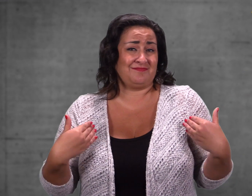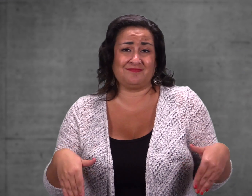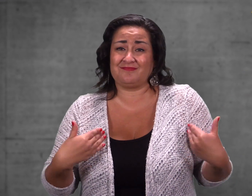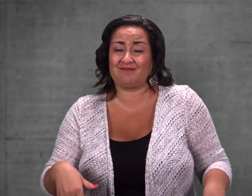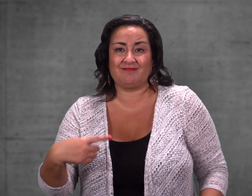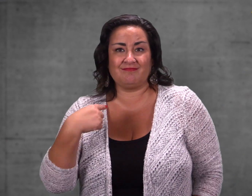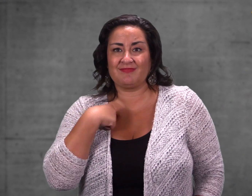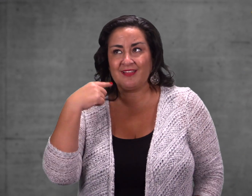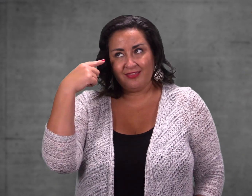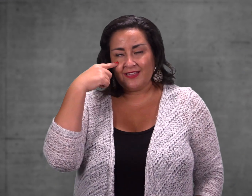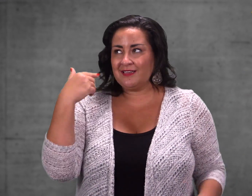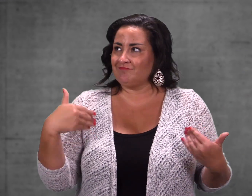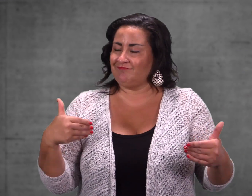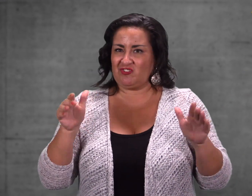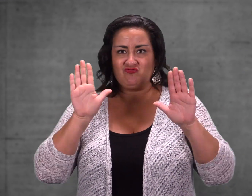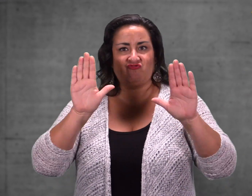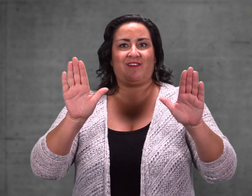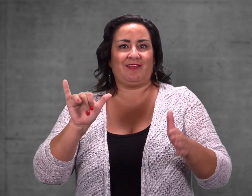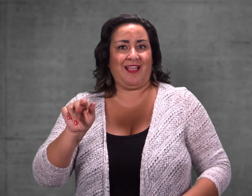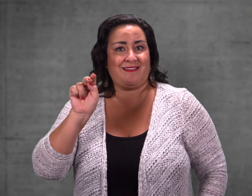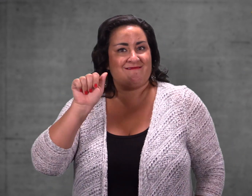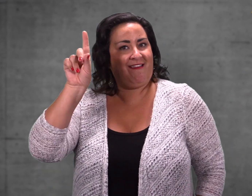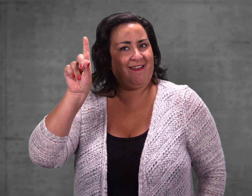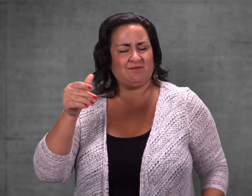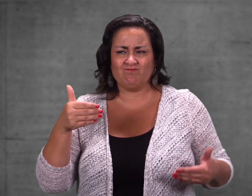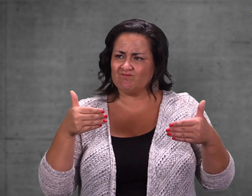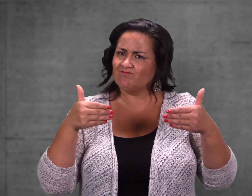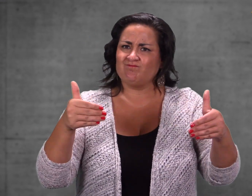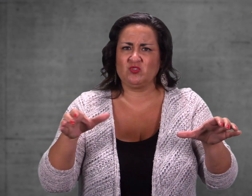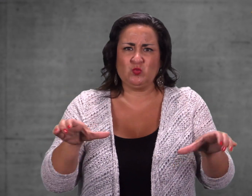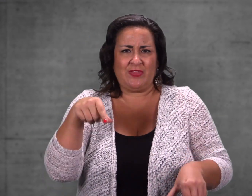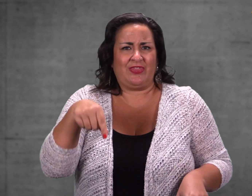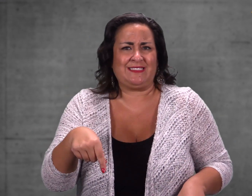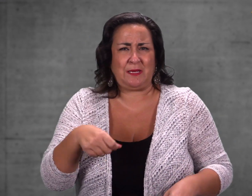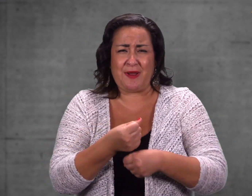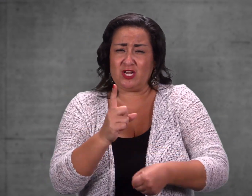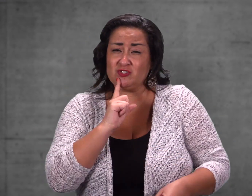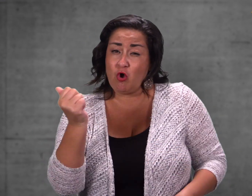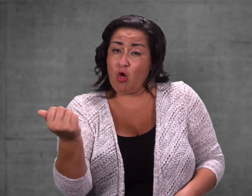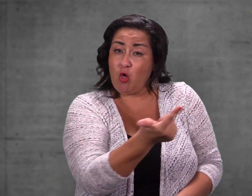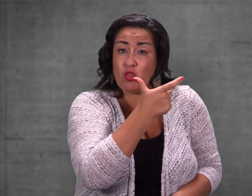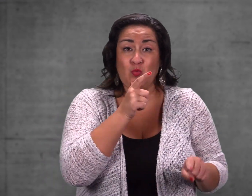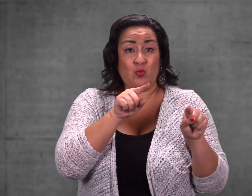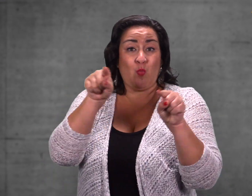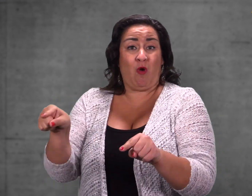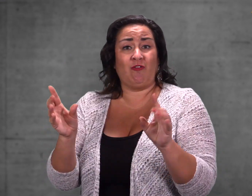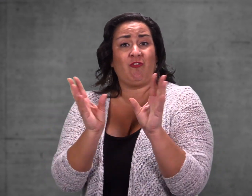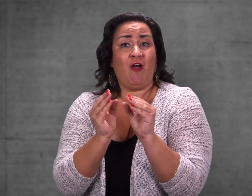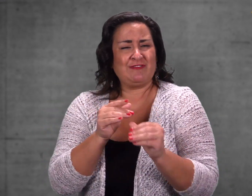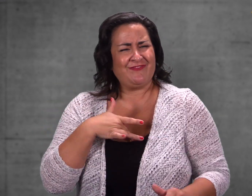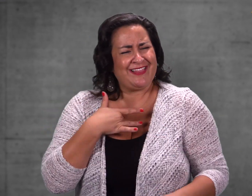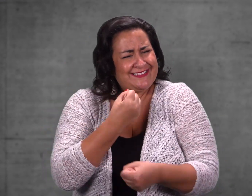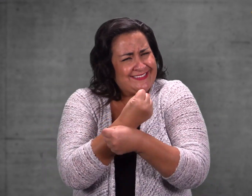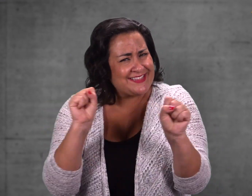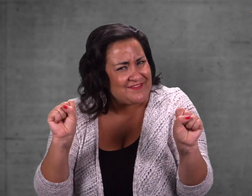Wow, personally think it’s great that NAD has made this much needed move to ensure that everyone attending the NAD